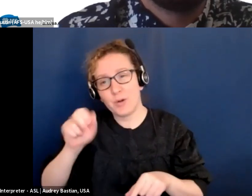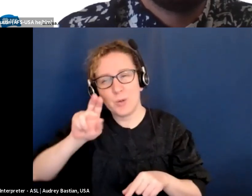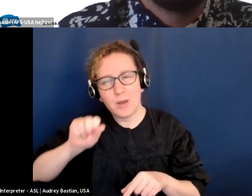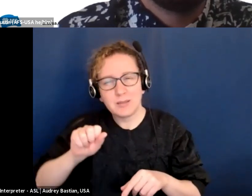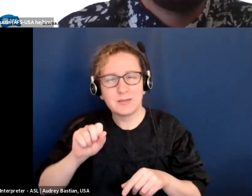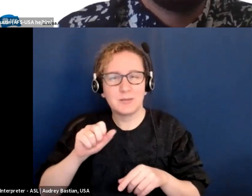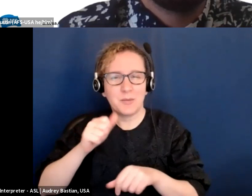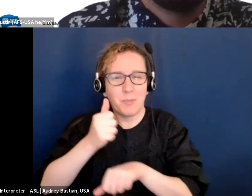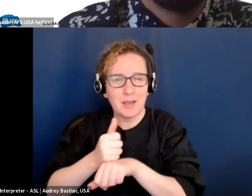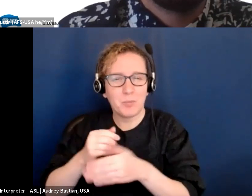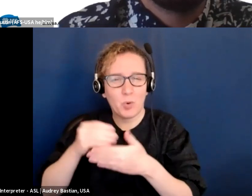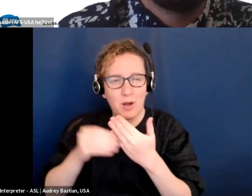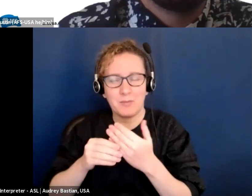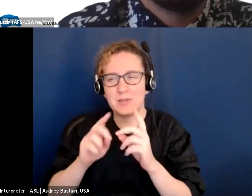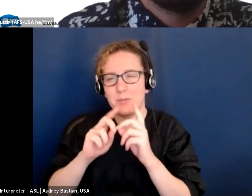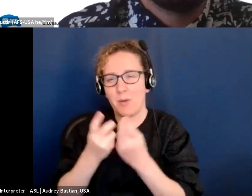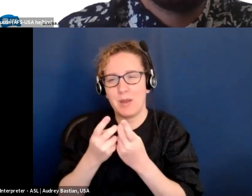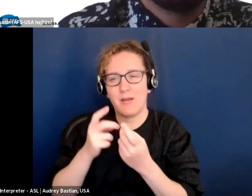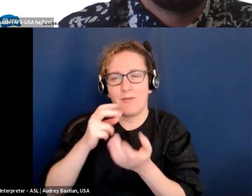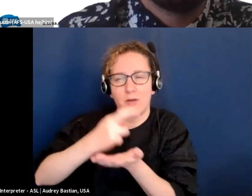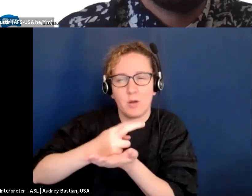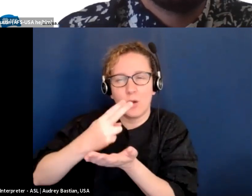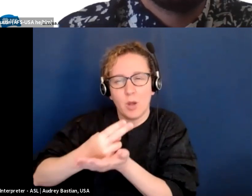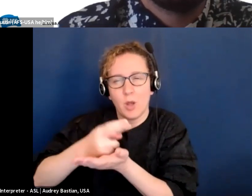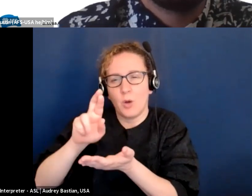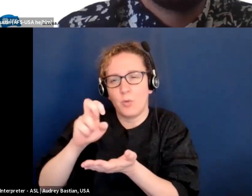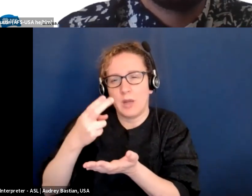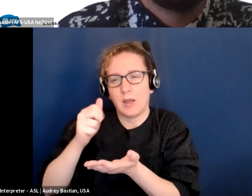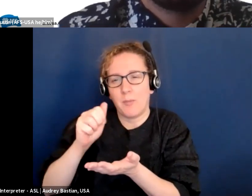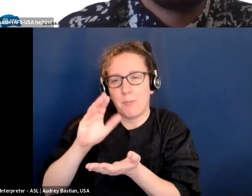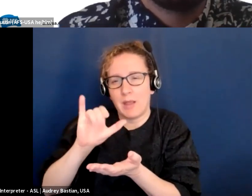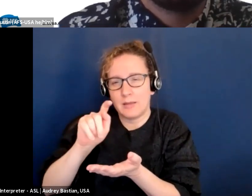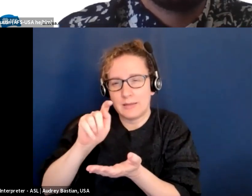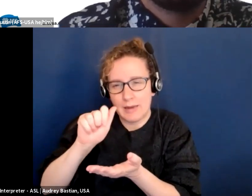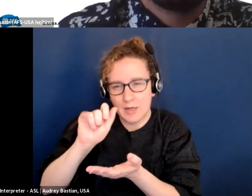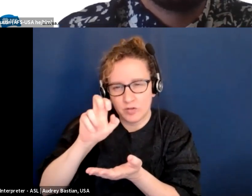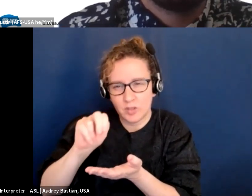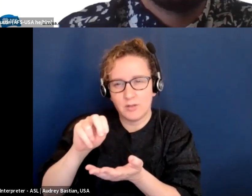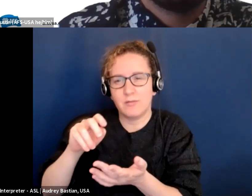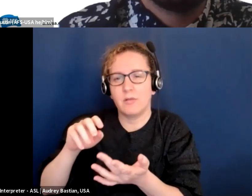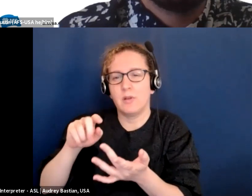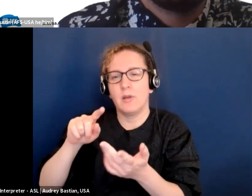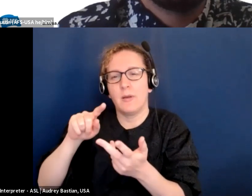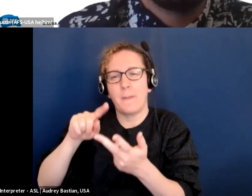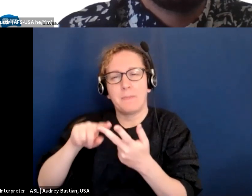Rehabilitation, Medicaid or things like that, which are mostly stateside services that may